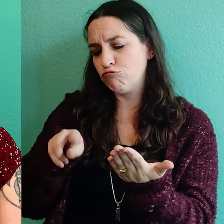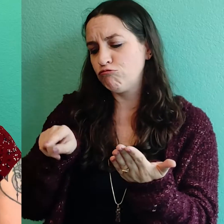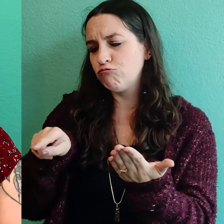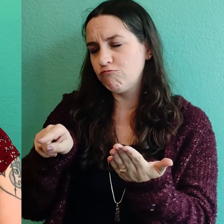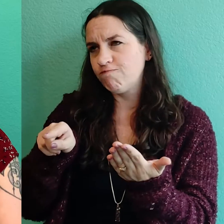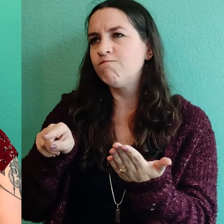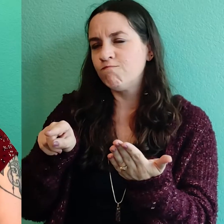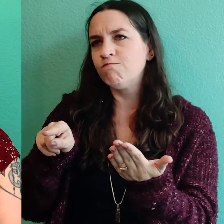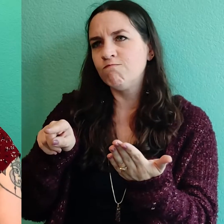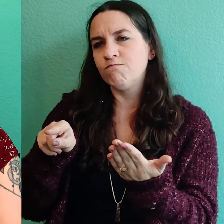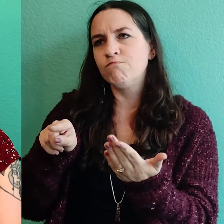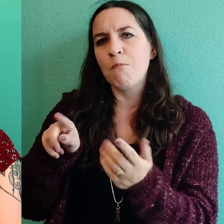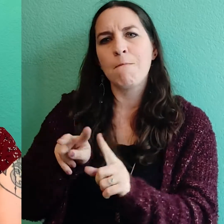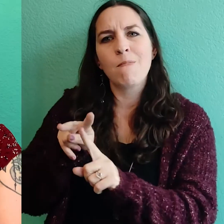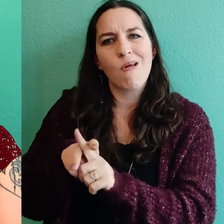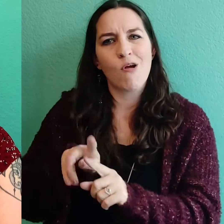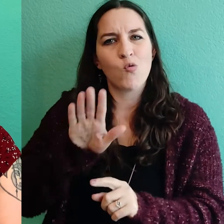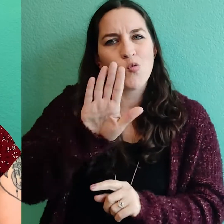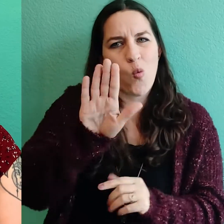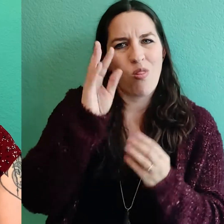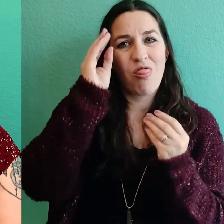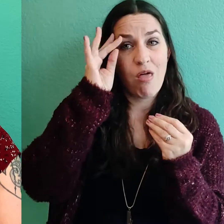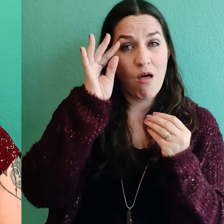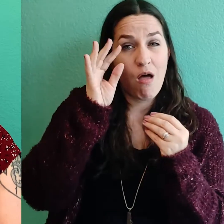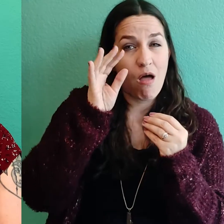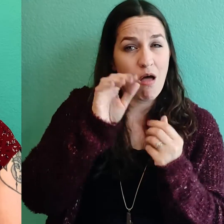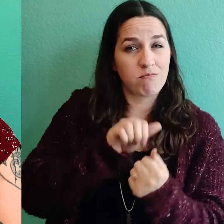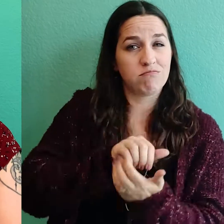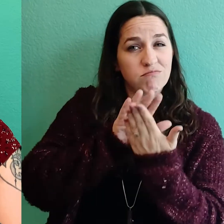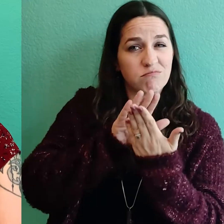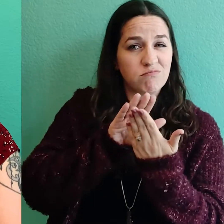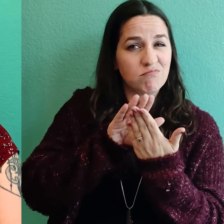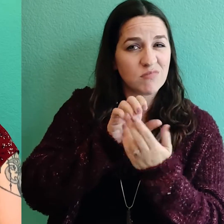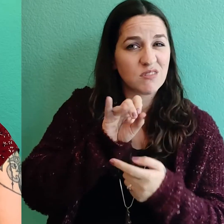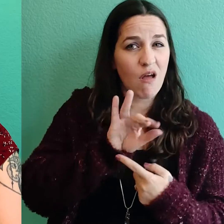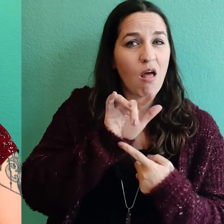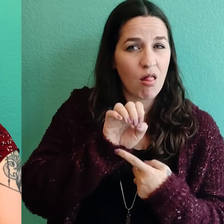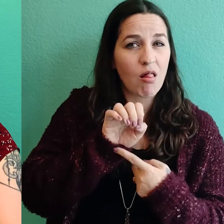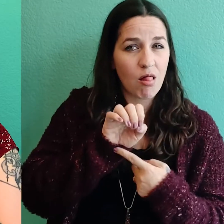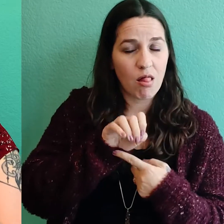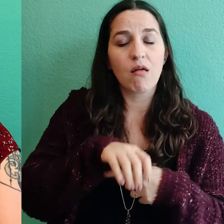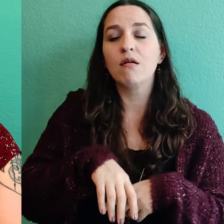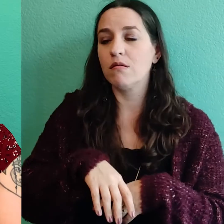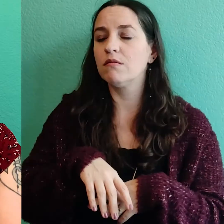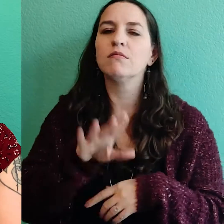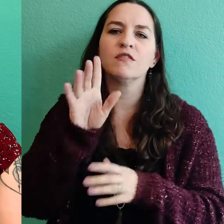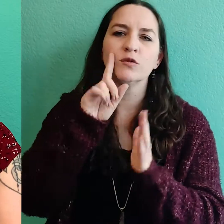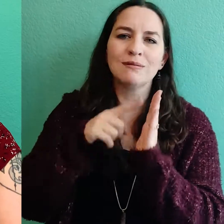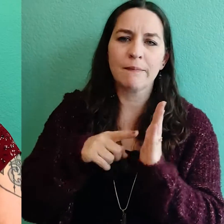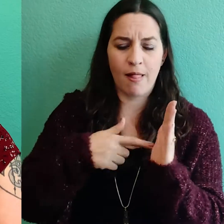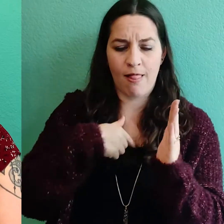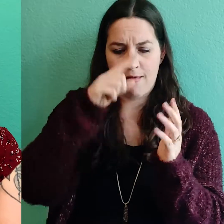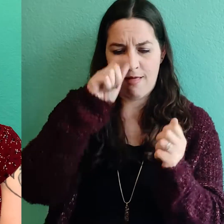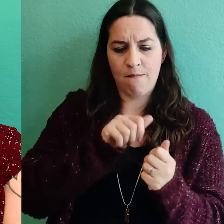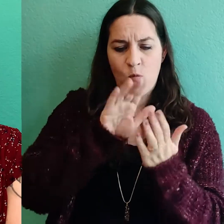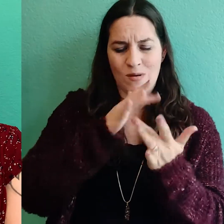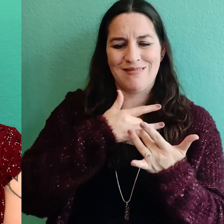with your overthinking style. So that may be that you need to write because that's what you do in journals. So you're going to write a paragraph about what you